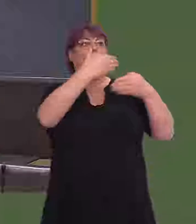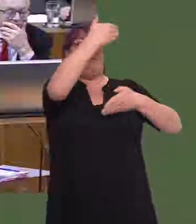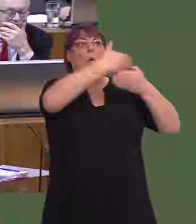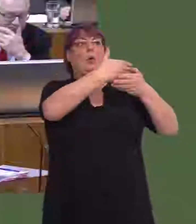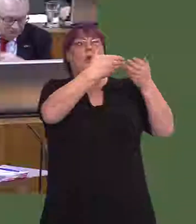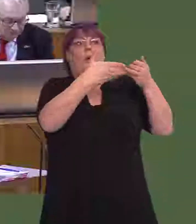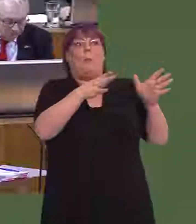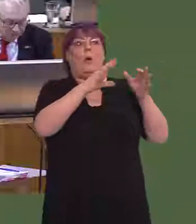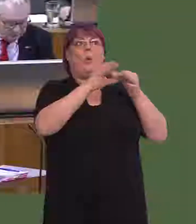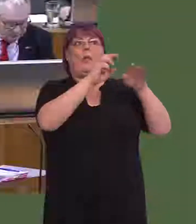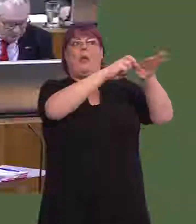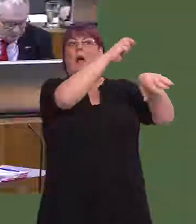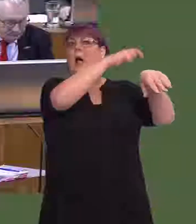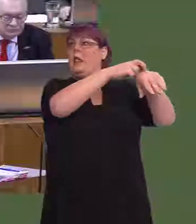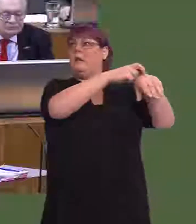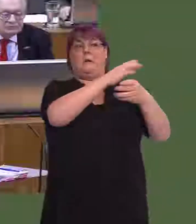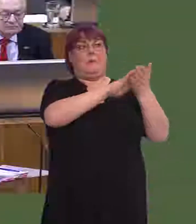A hard border is coming.